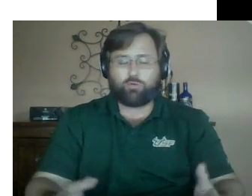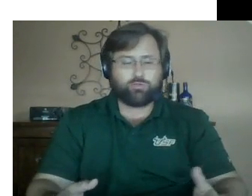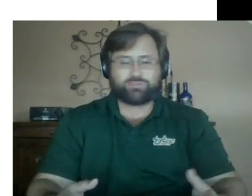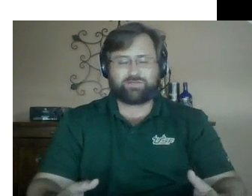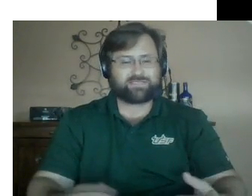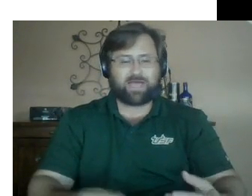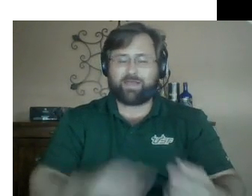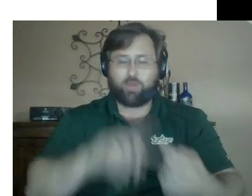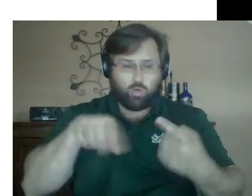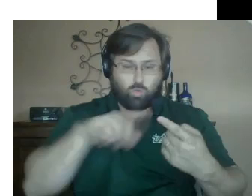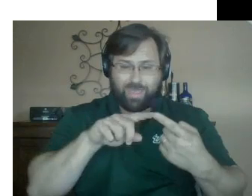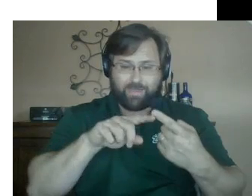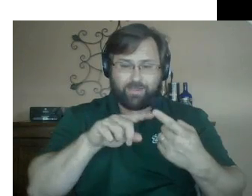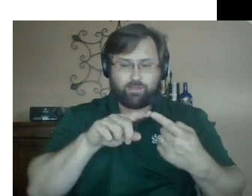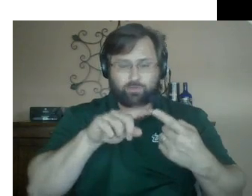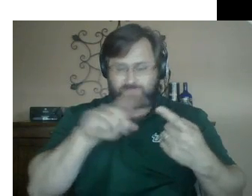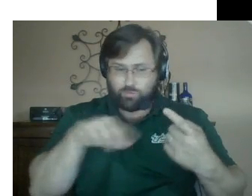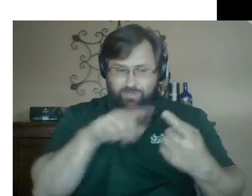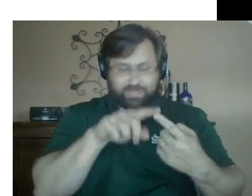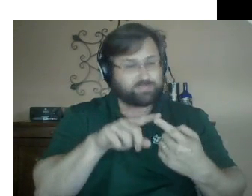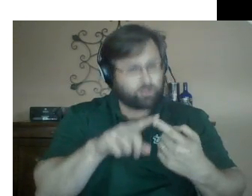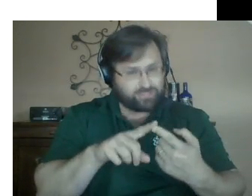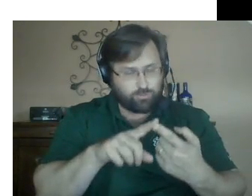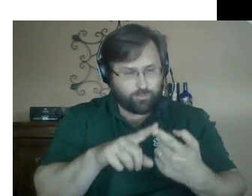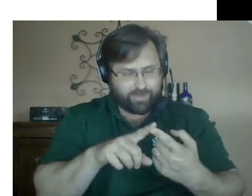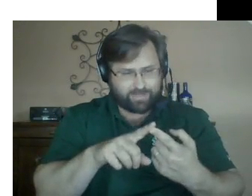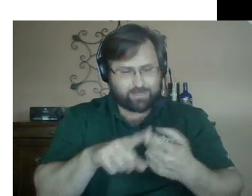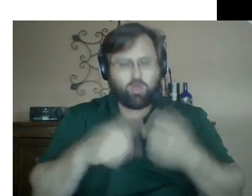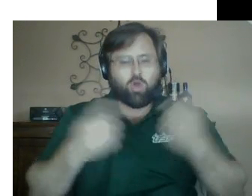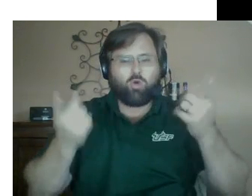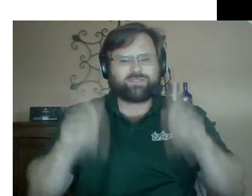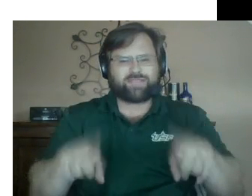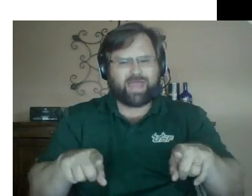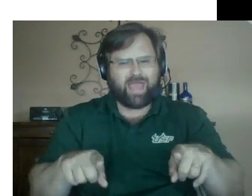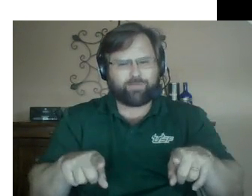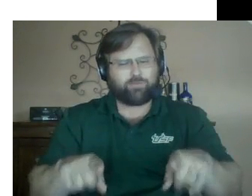use of a sign when which is only a question word in ASL or the sign happen